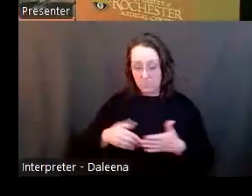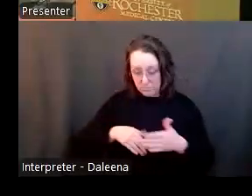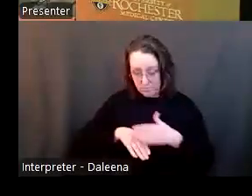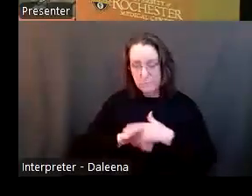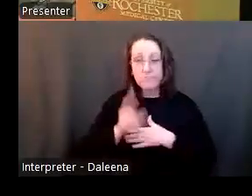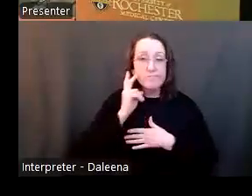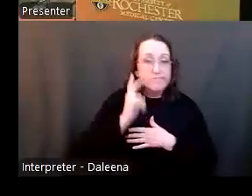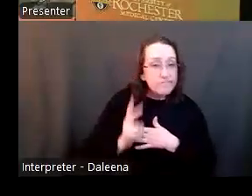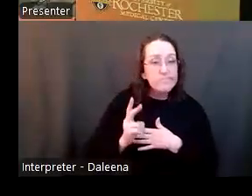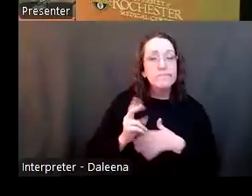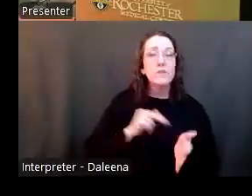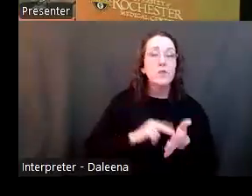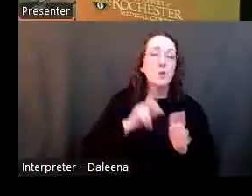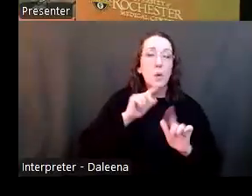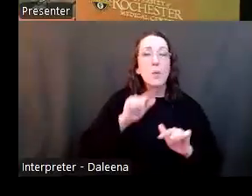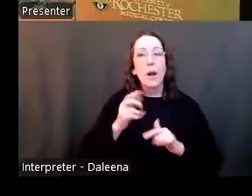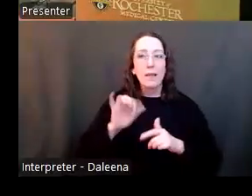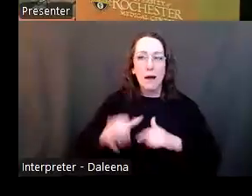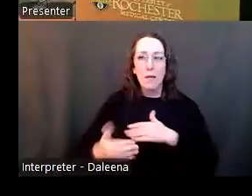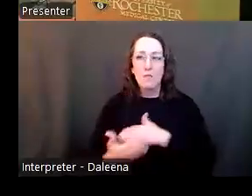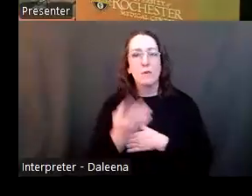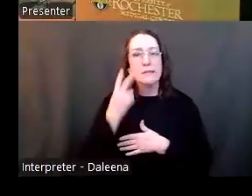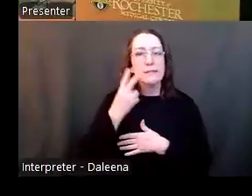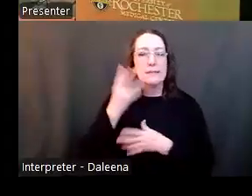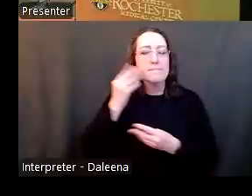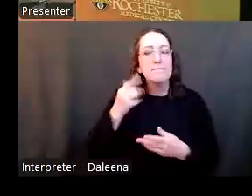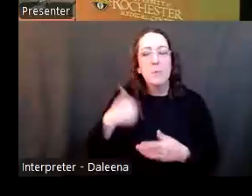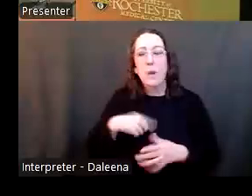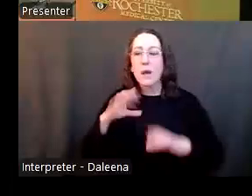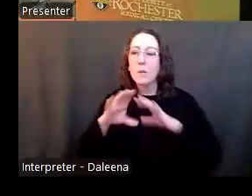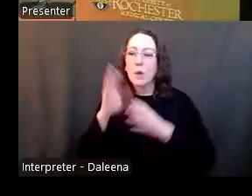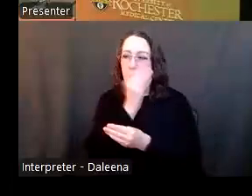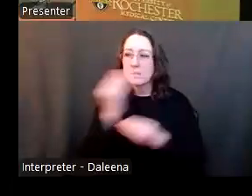nursing report in the morning so they see what information we're communicating with each other